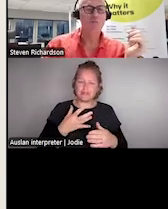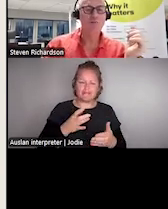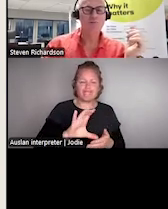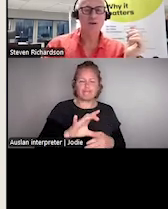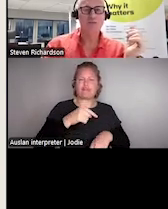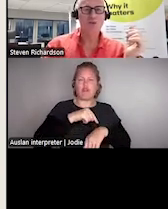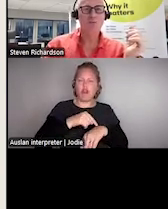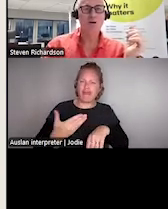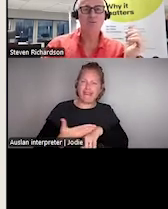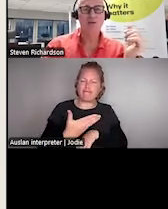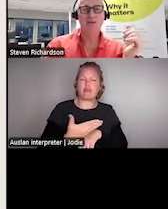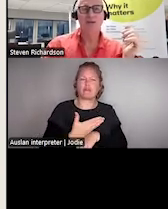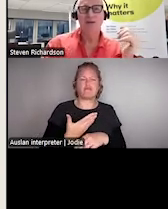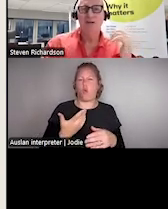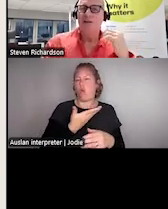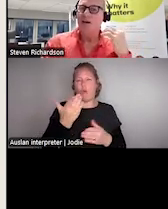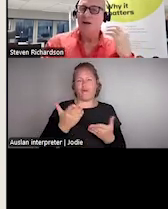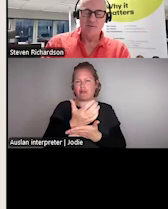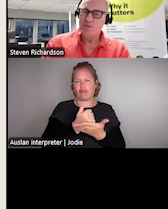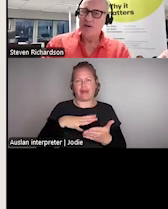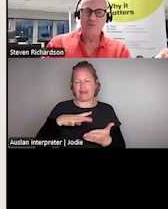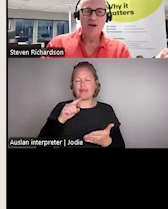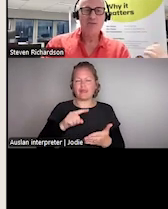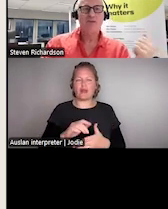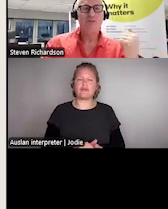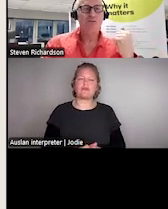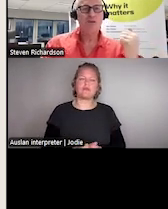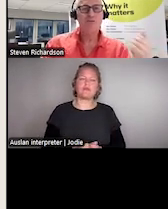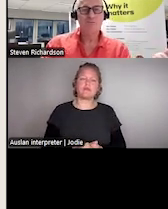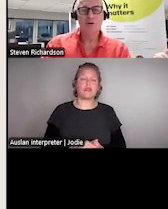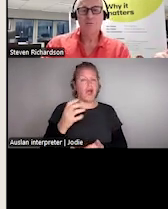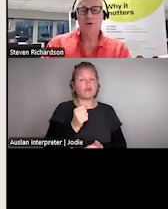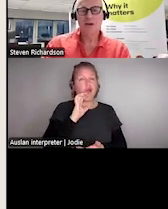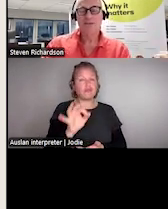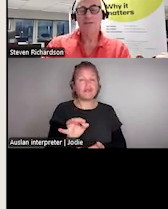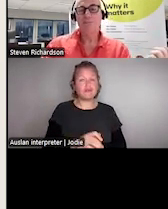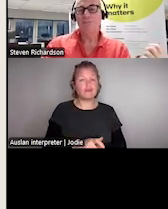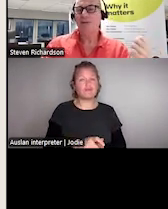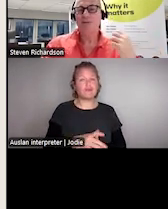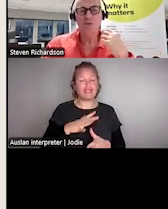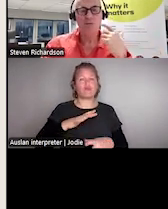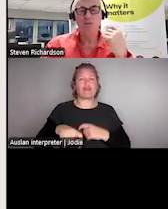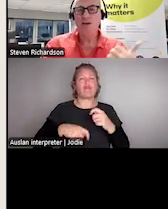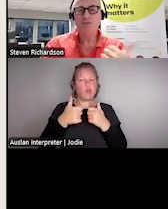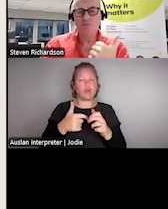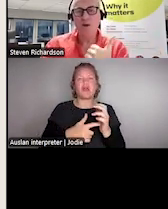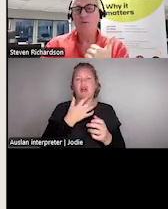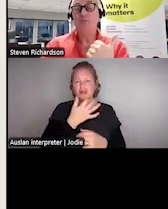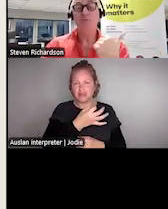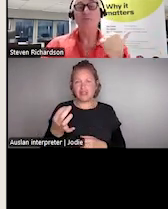All fundraising requires that got you have to ask. We have to ask the right people,